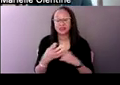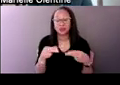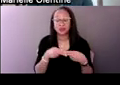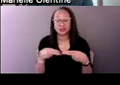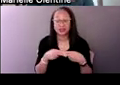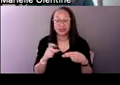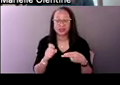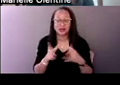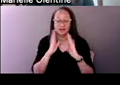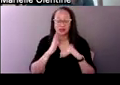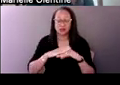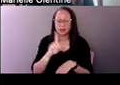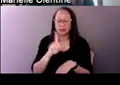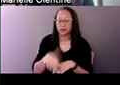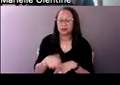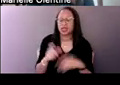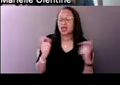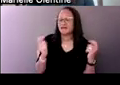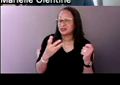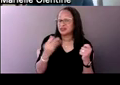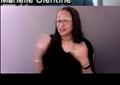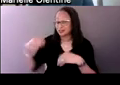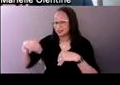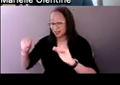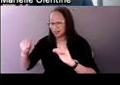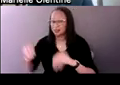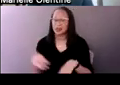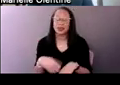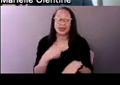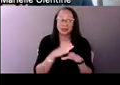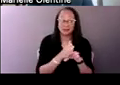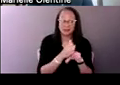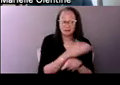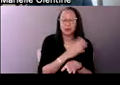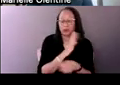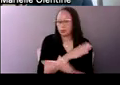And then we met a programmer named Halla who works at